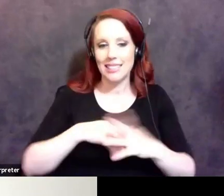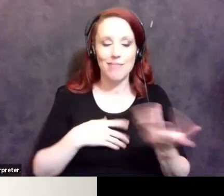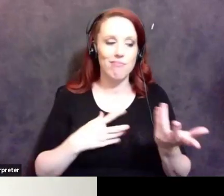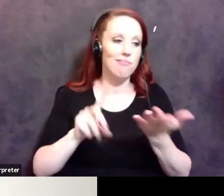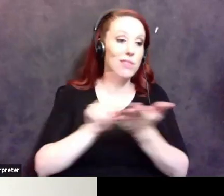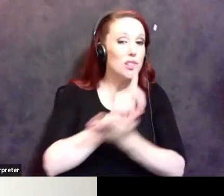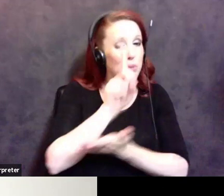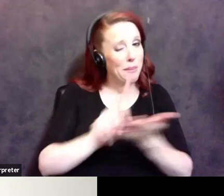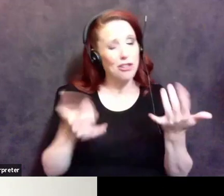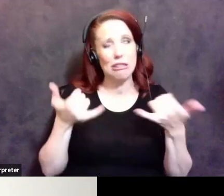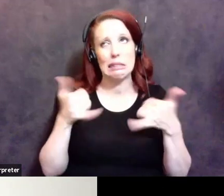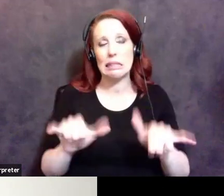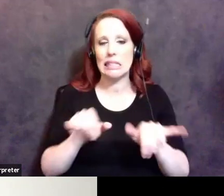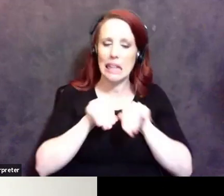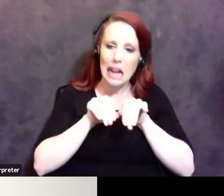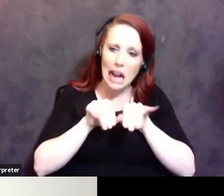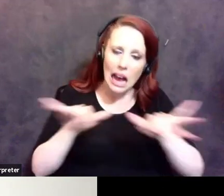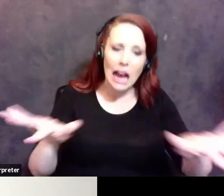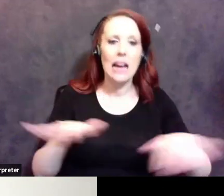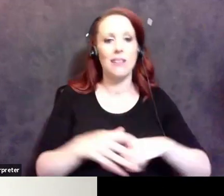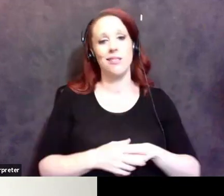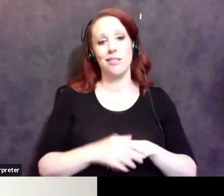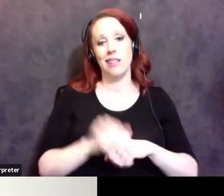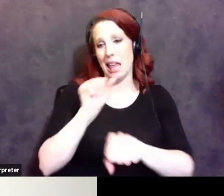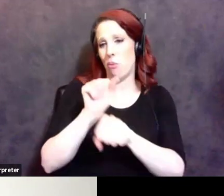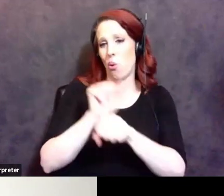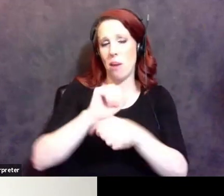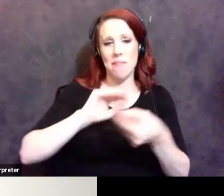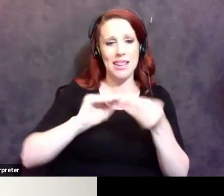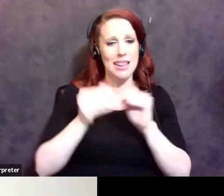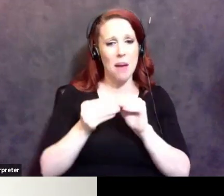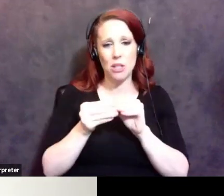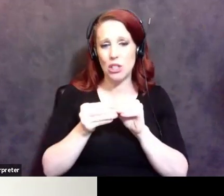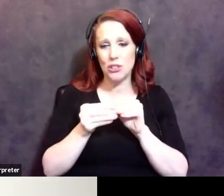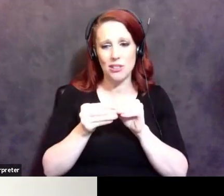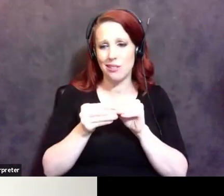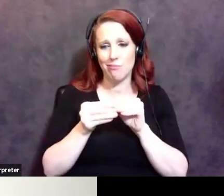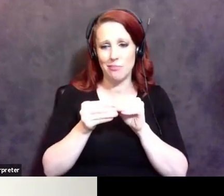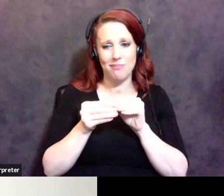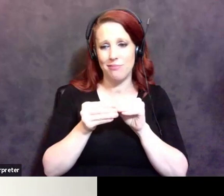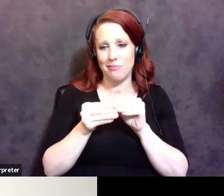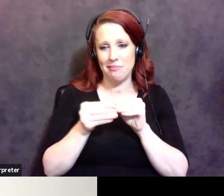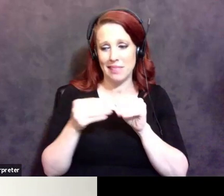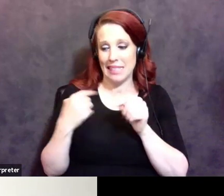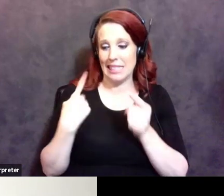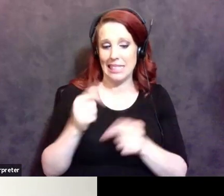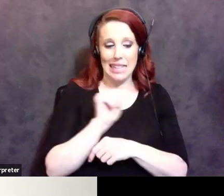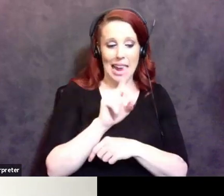is still rampant. Our employment numbers have barely moved since the passage of the ADA